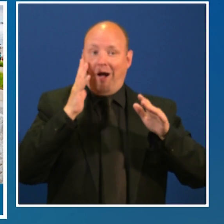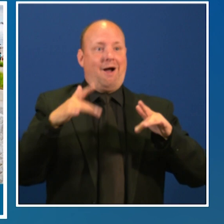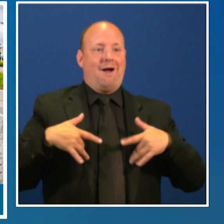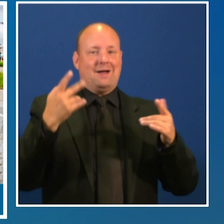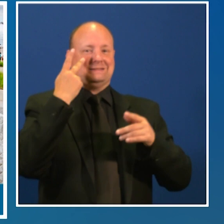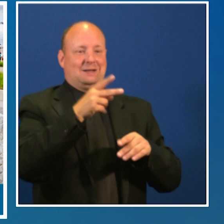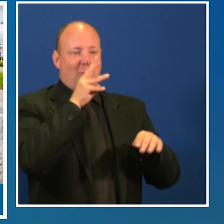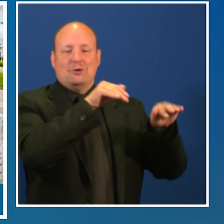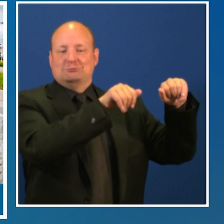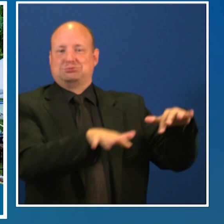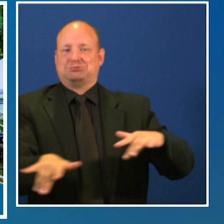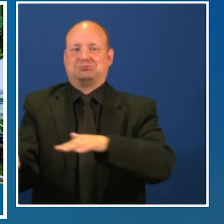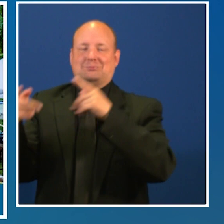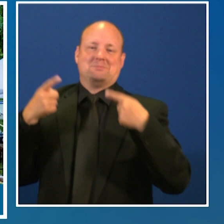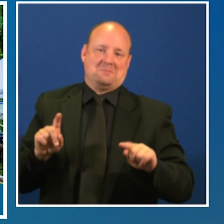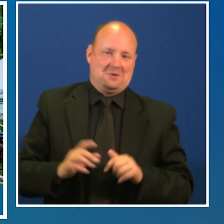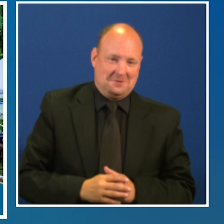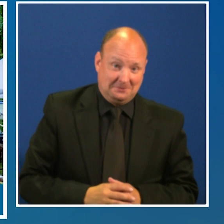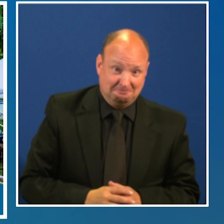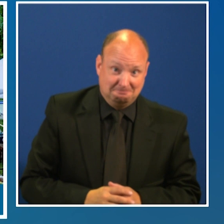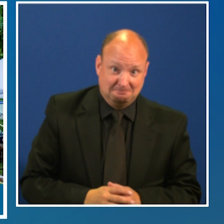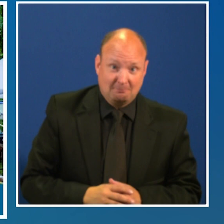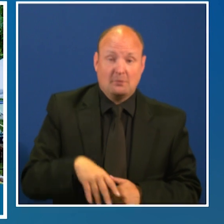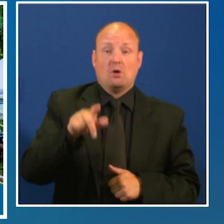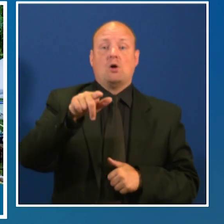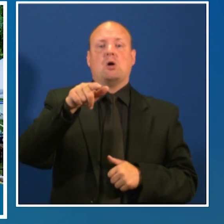for community events at full capacity. Watch the City's